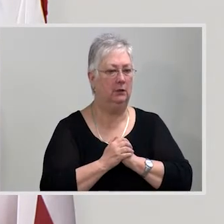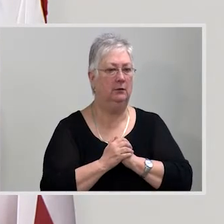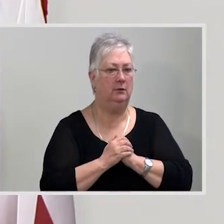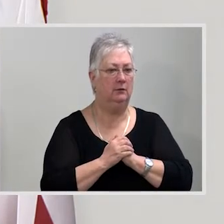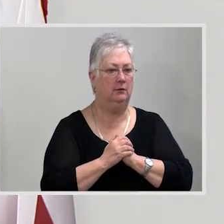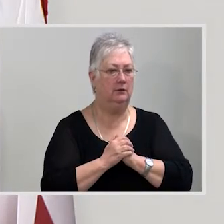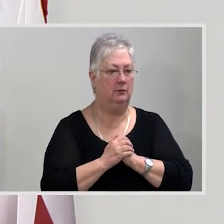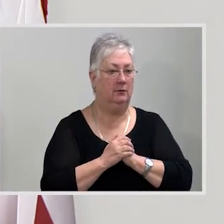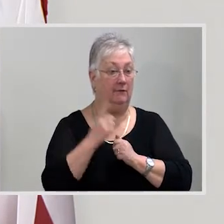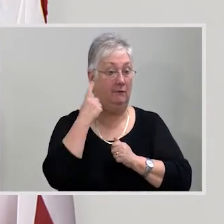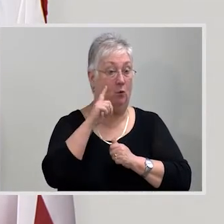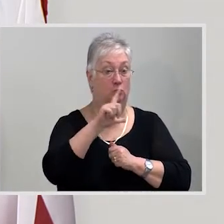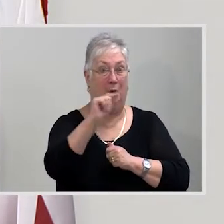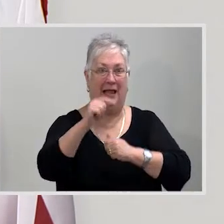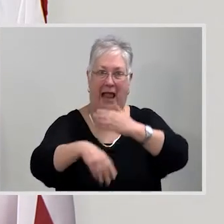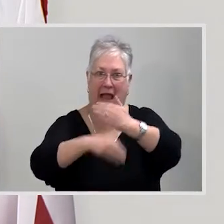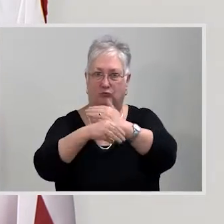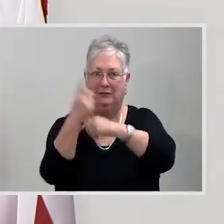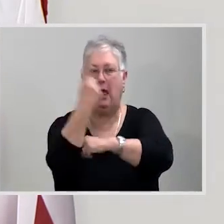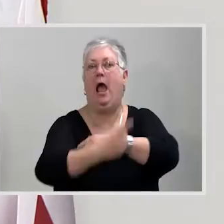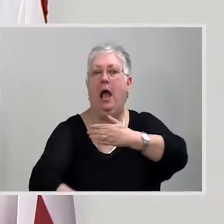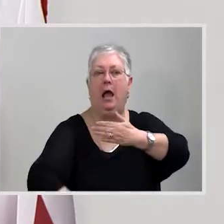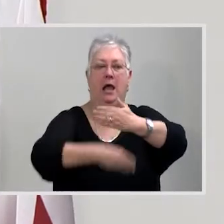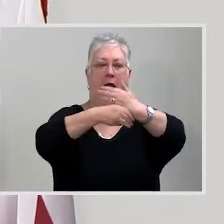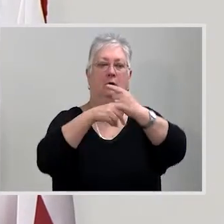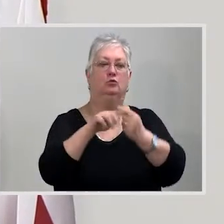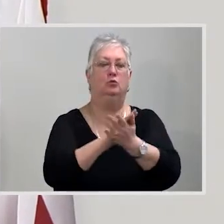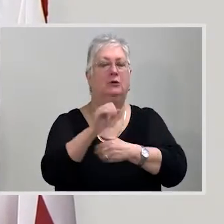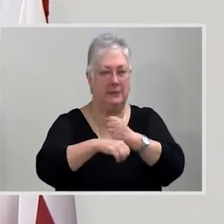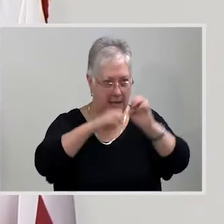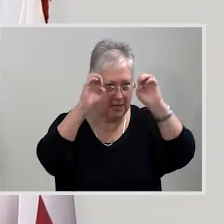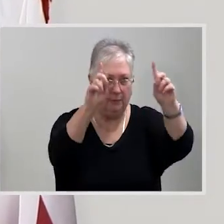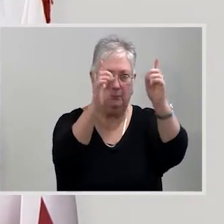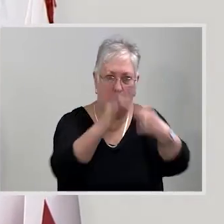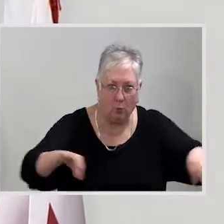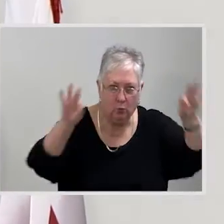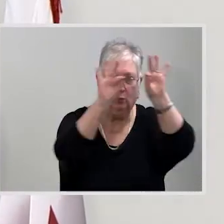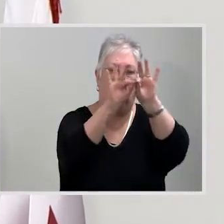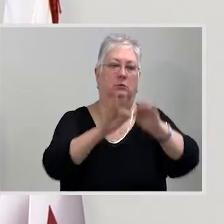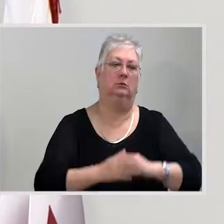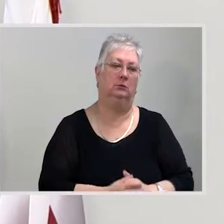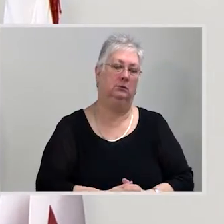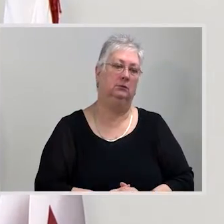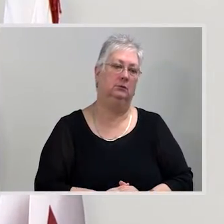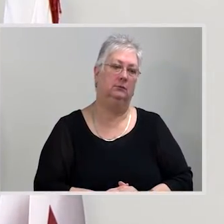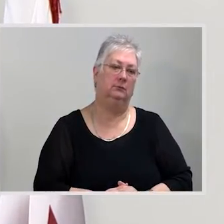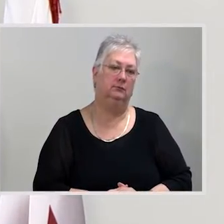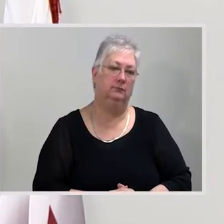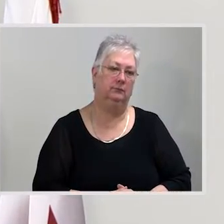DAYS OF EDUCATION DURING THAT TIME. AND SO THERE ARE THINGS LIKE THAT.